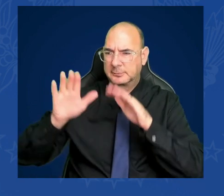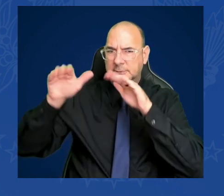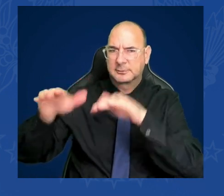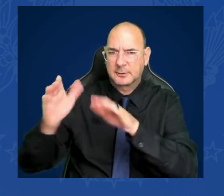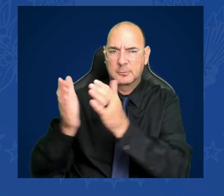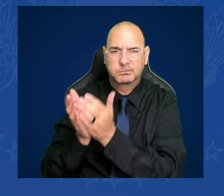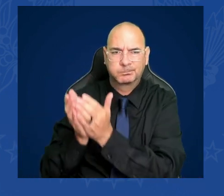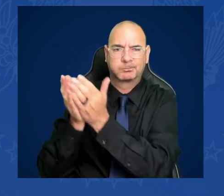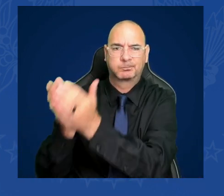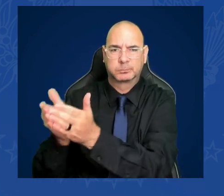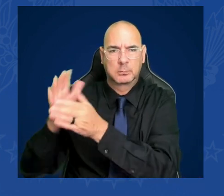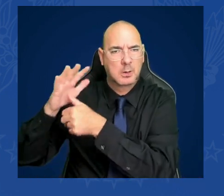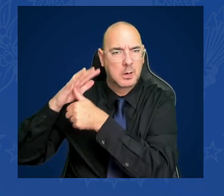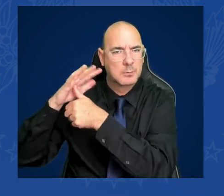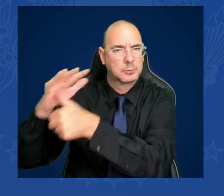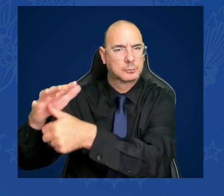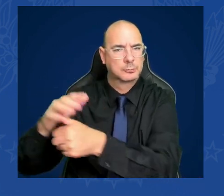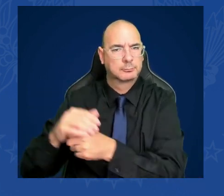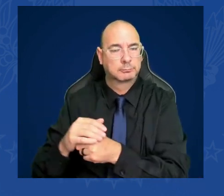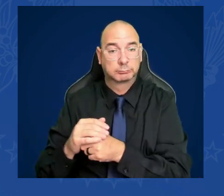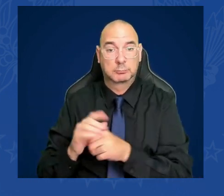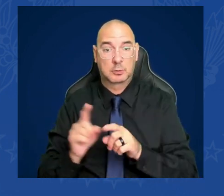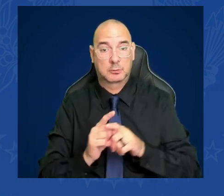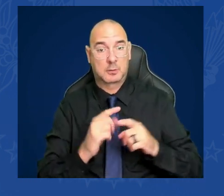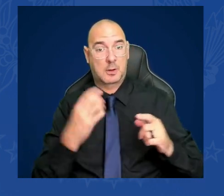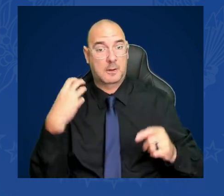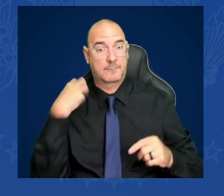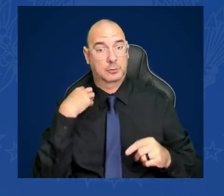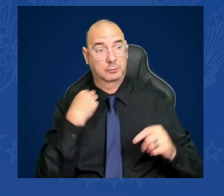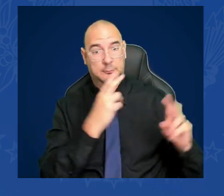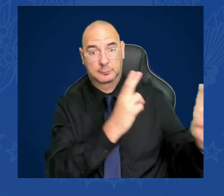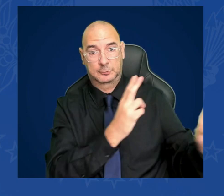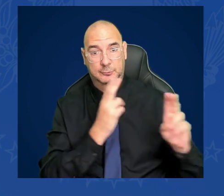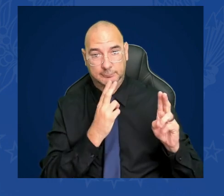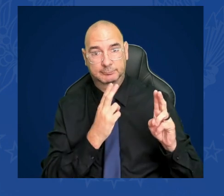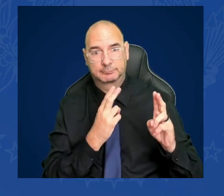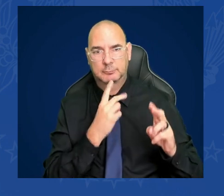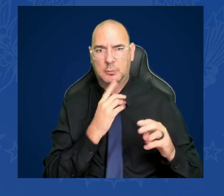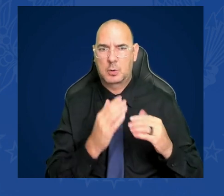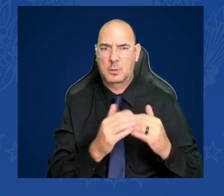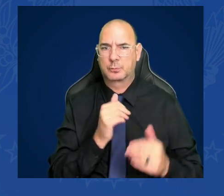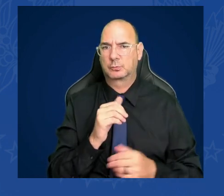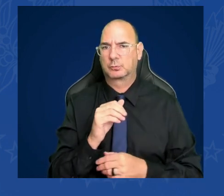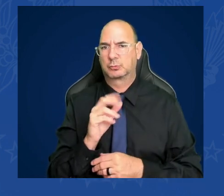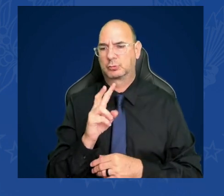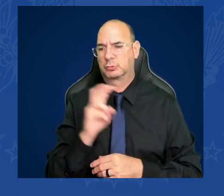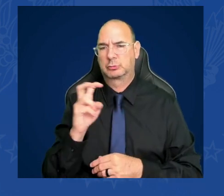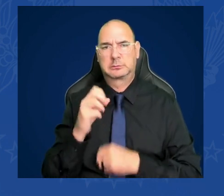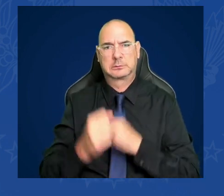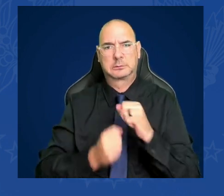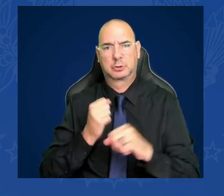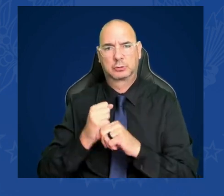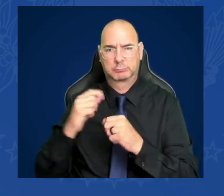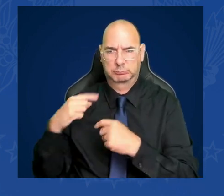you will bring honor to the nearly 232 years of history that have made our Coast Guard the proud,